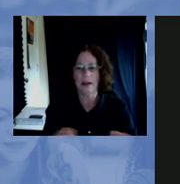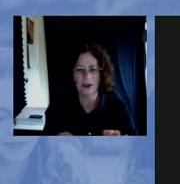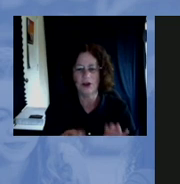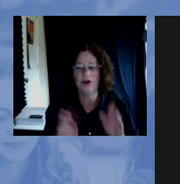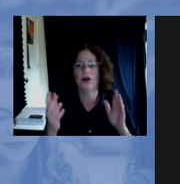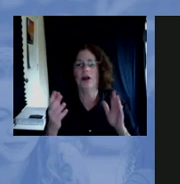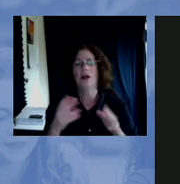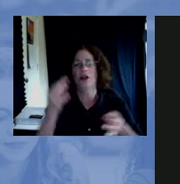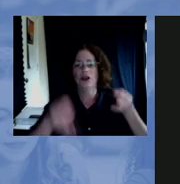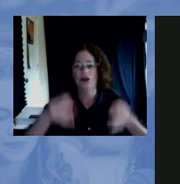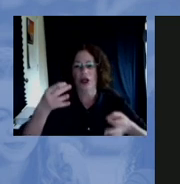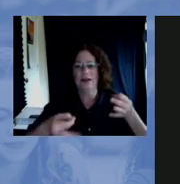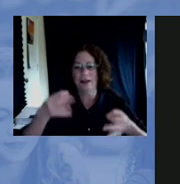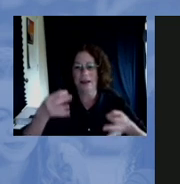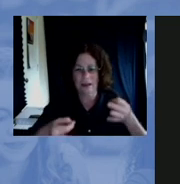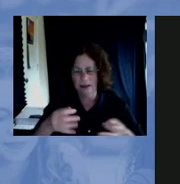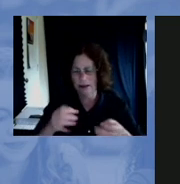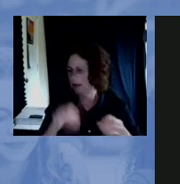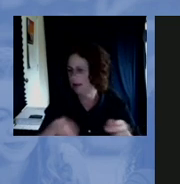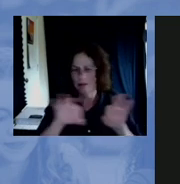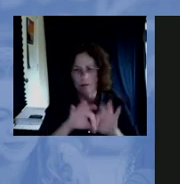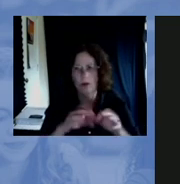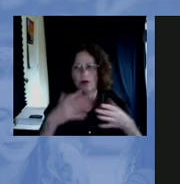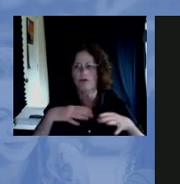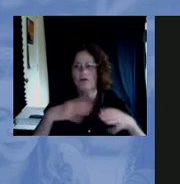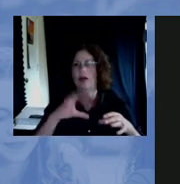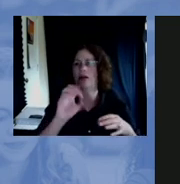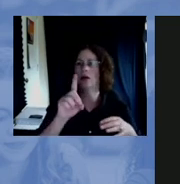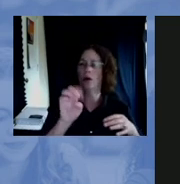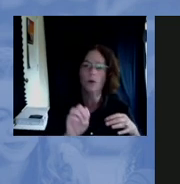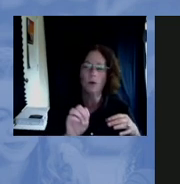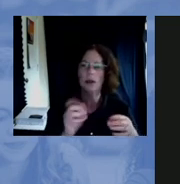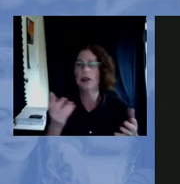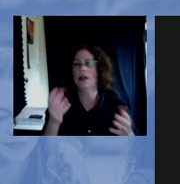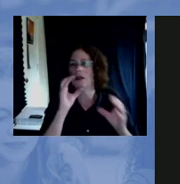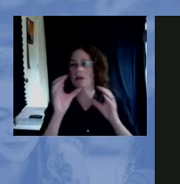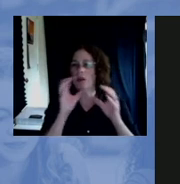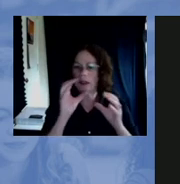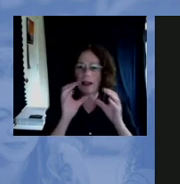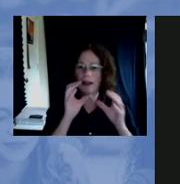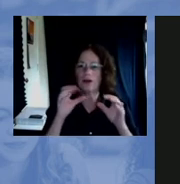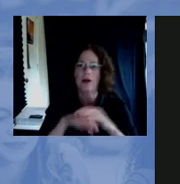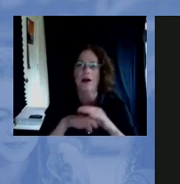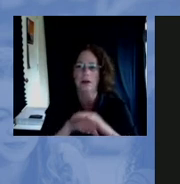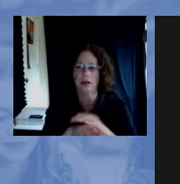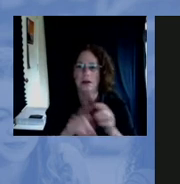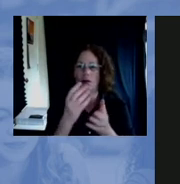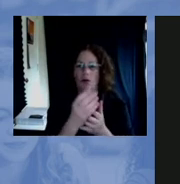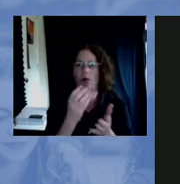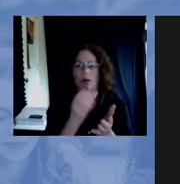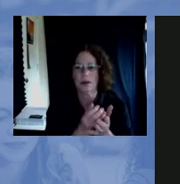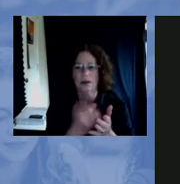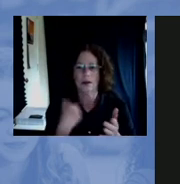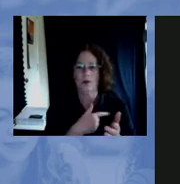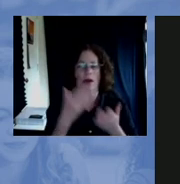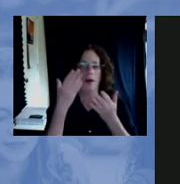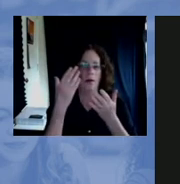JUSTICE, DRESS CODE, COMMUNICATION, ACCESS TO COURSES, WE OFFER ALL KIDS ACCESS TO A